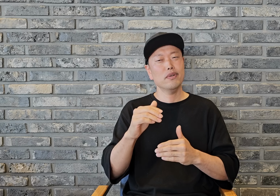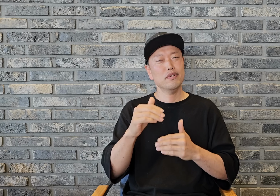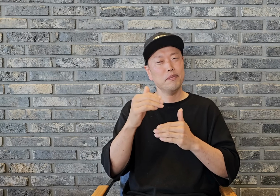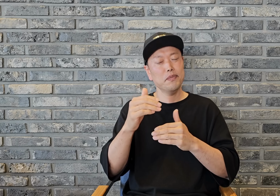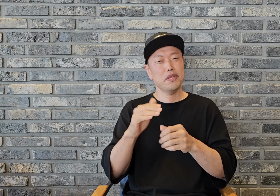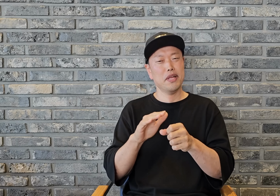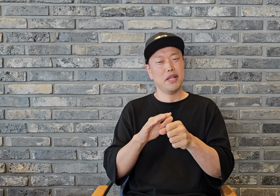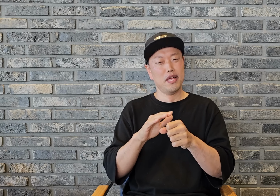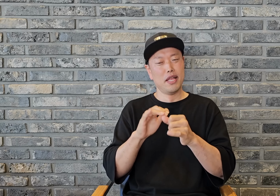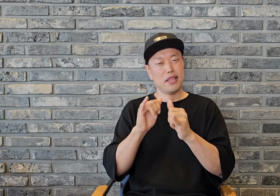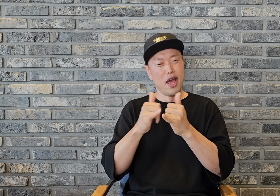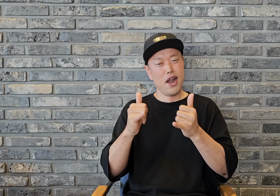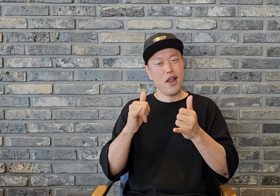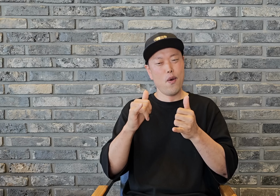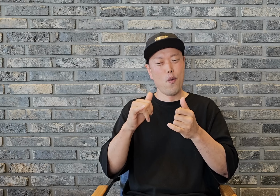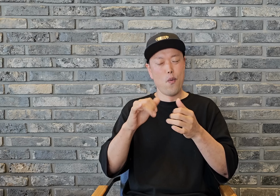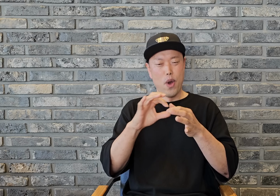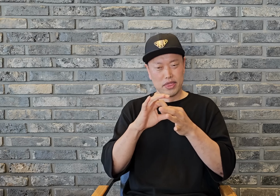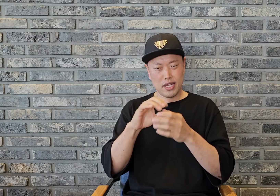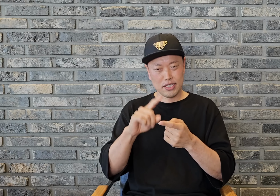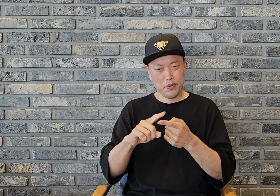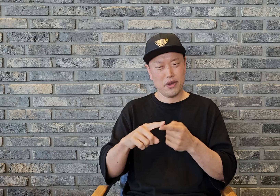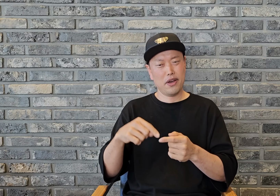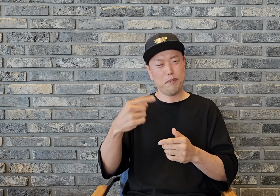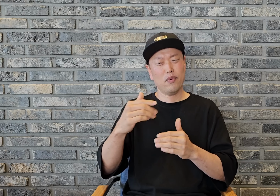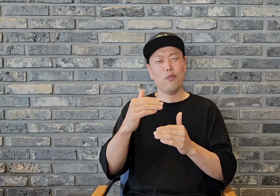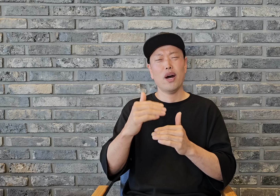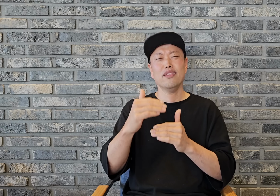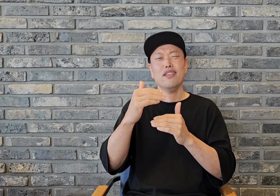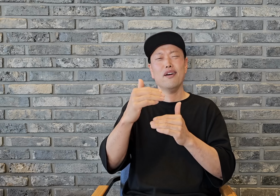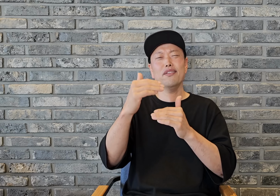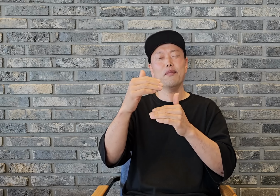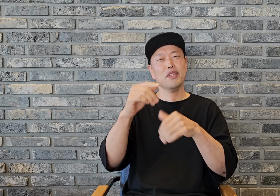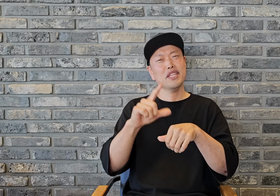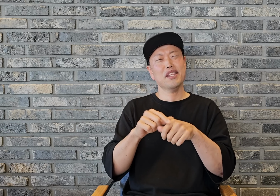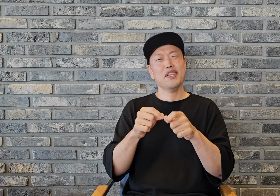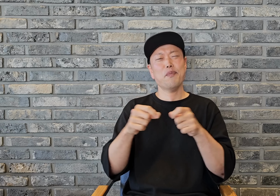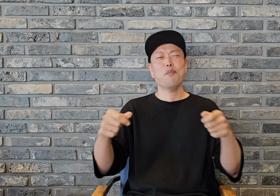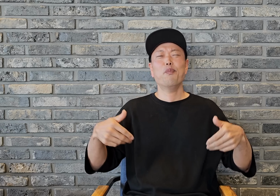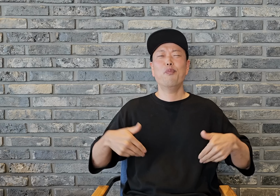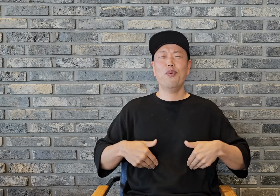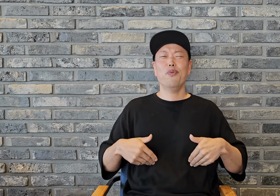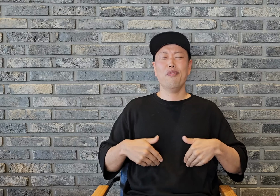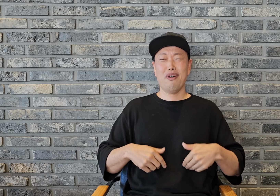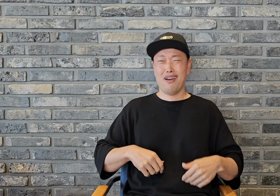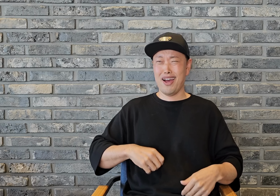I plan to cover psychological topics related to people. These topics can take a long time, and